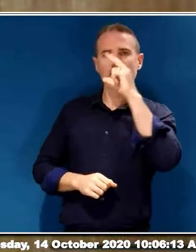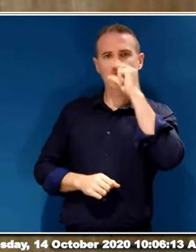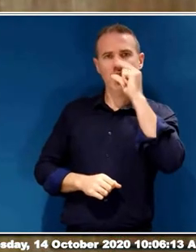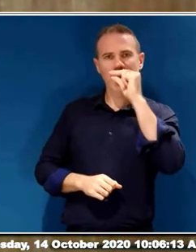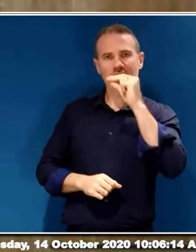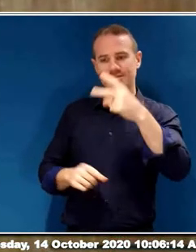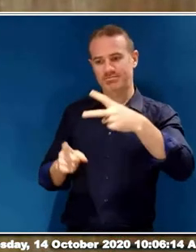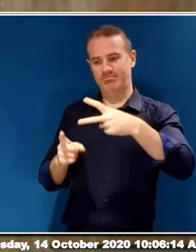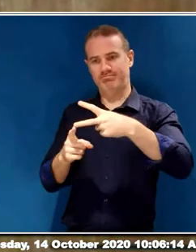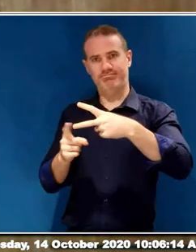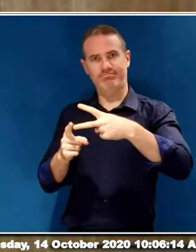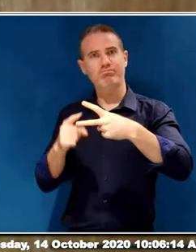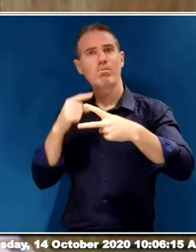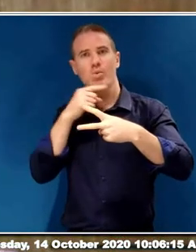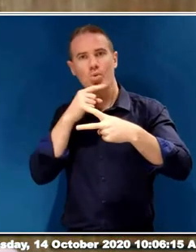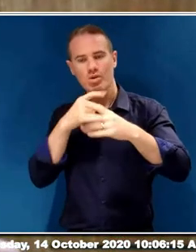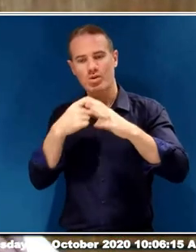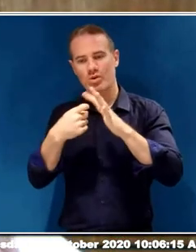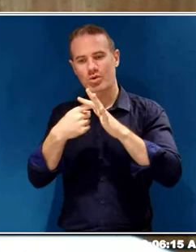his early childhood, when he was first born?